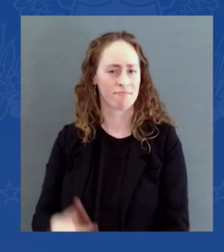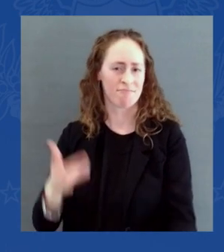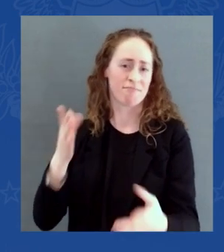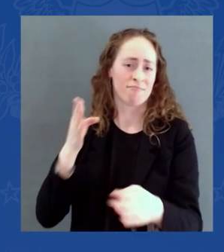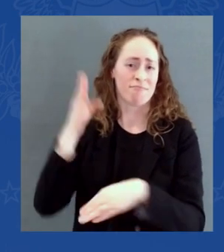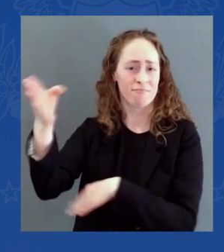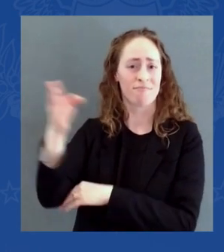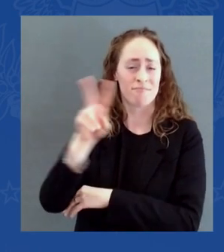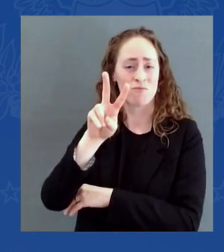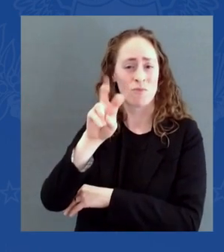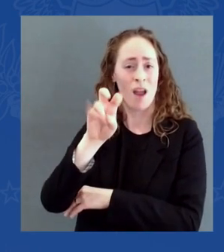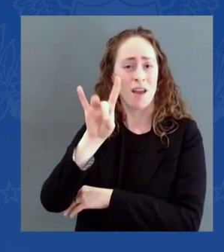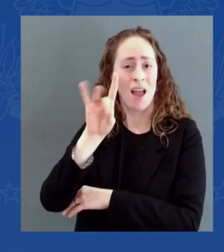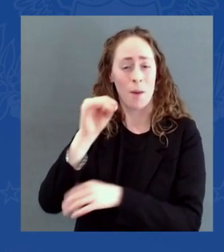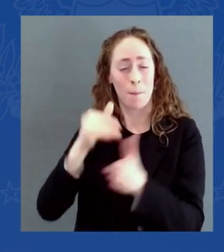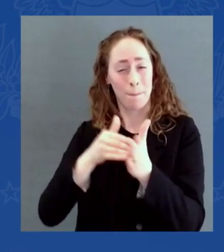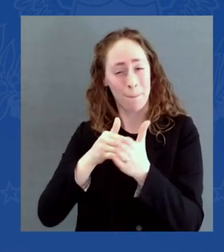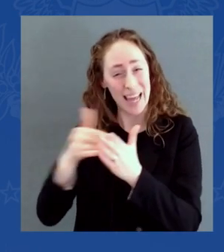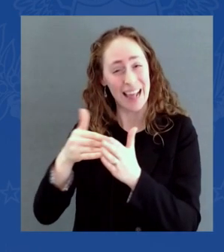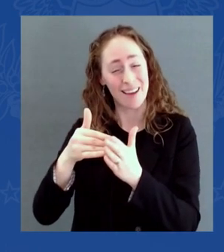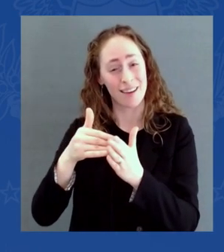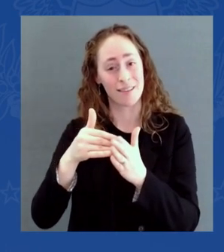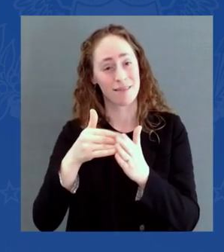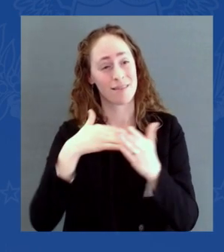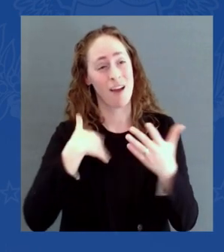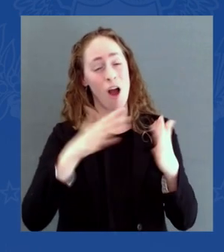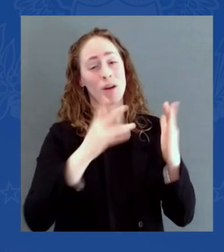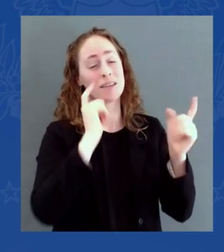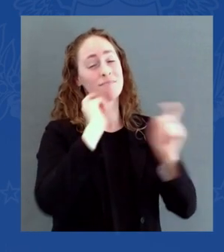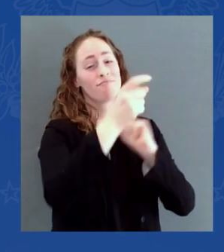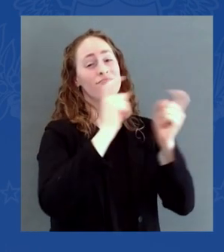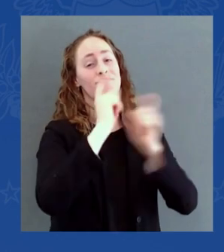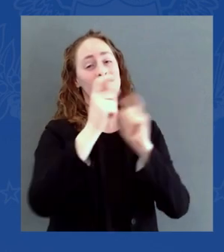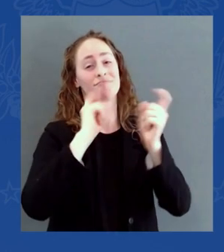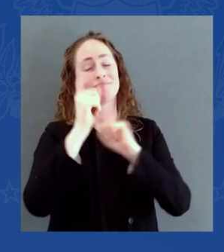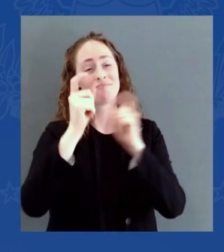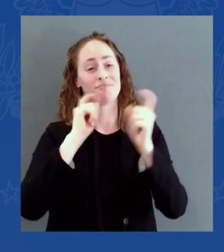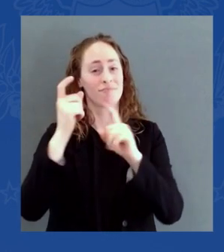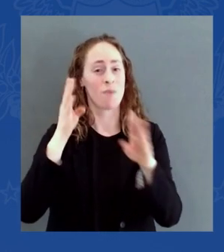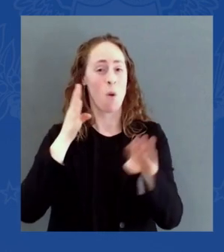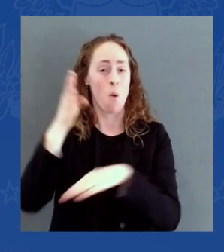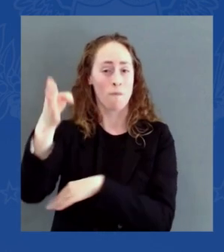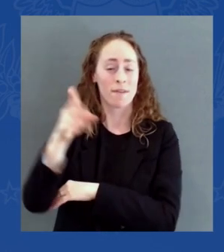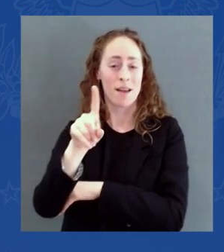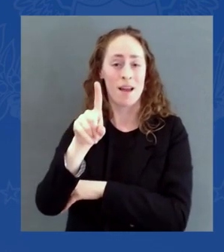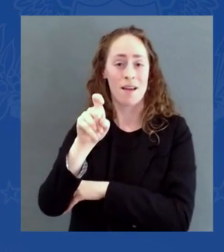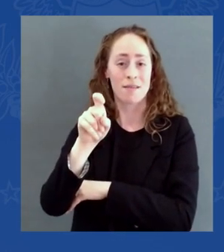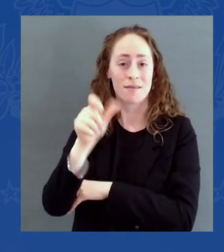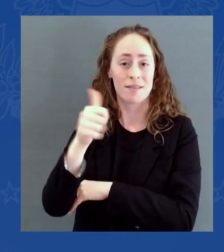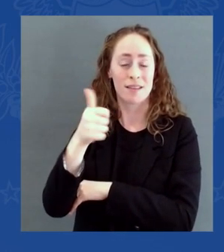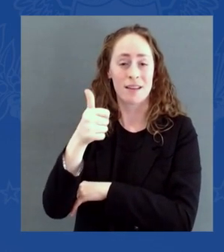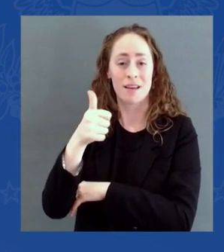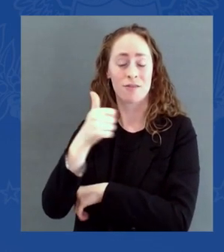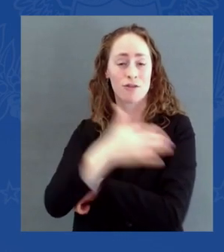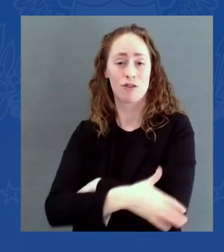where we've delivered all the doses they requested. Now, today I am announcing that we'll accelerate